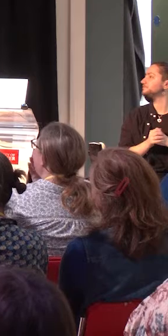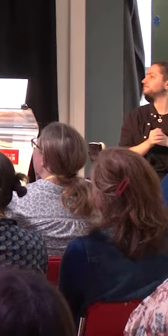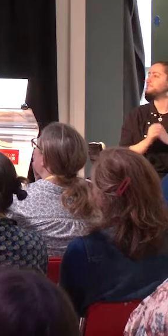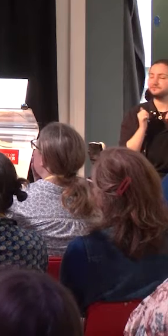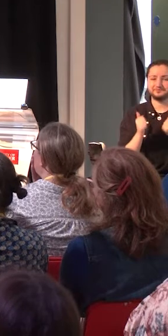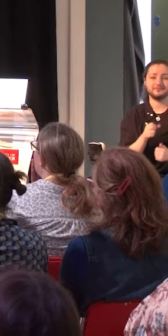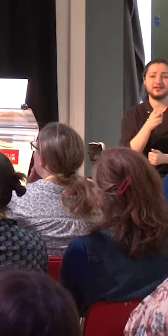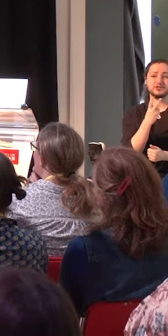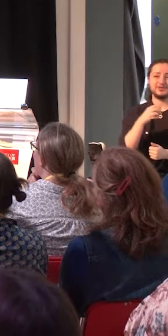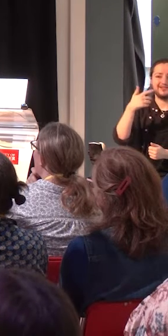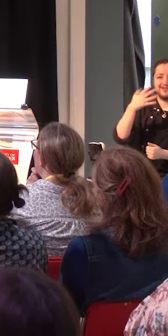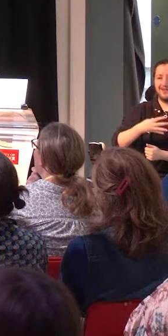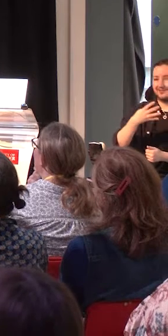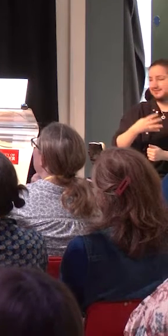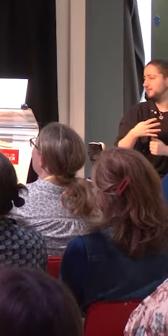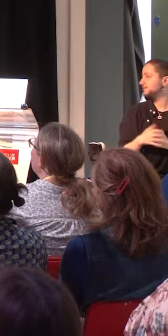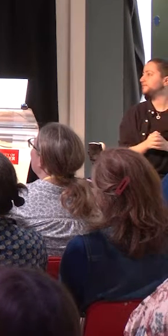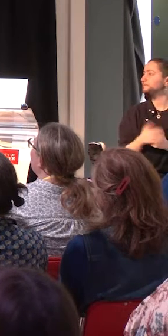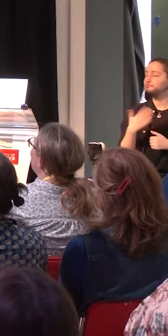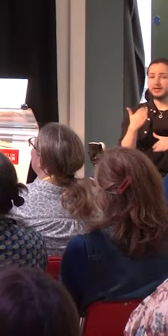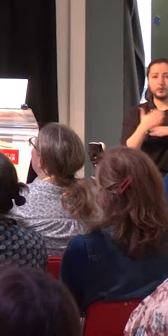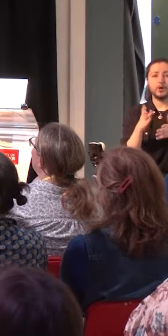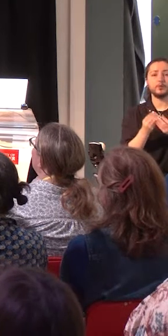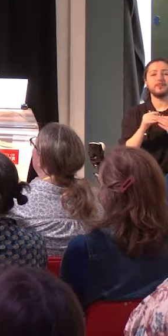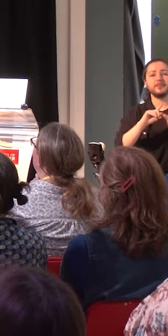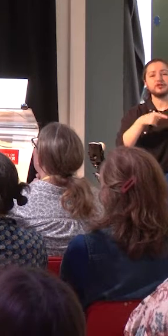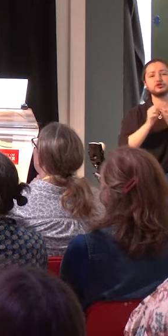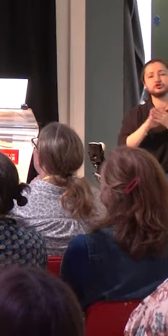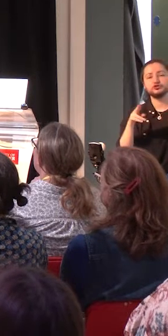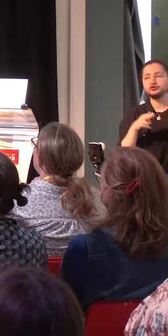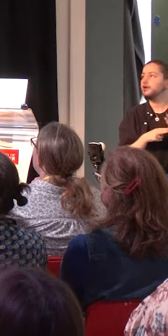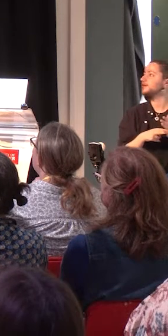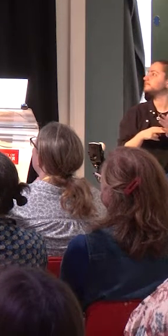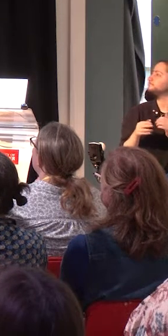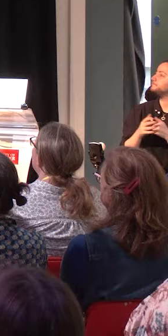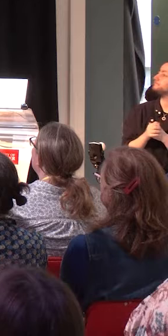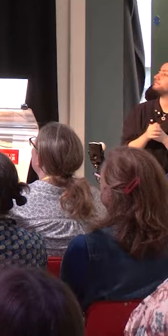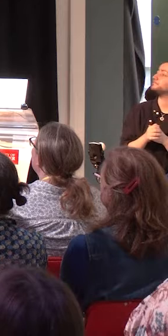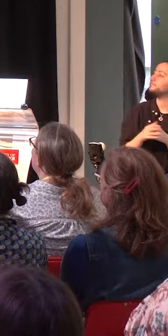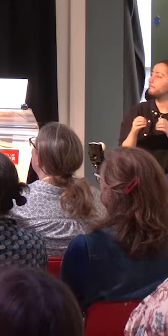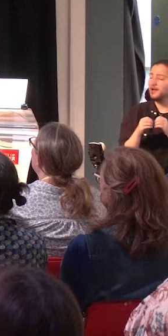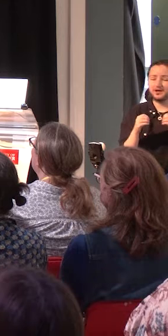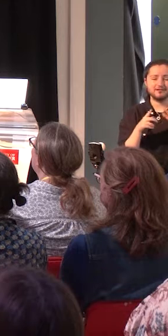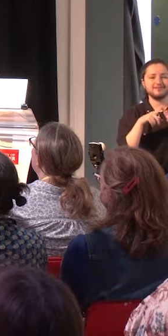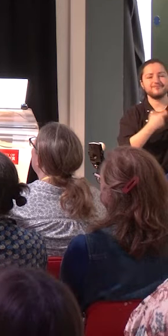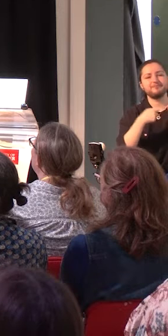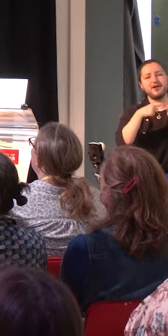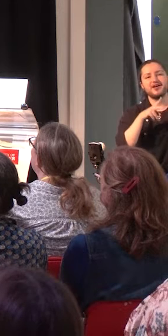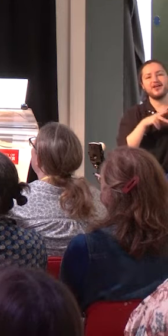So in 2019, we got to work with John. John came in and did a poetry residence with all